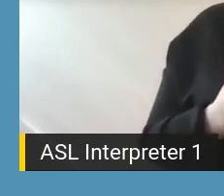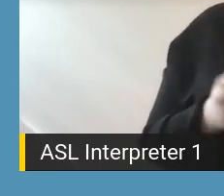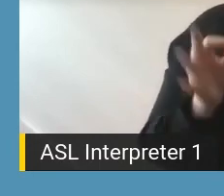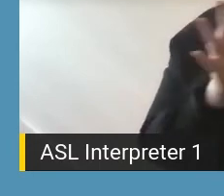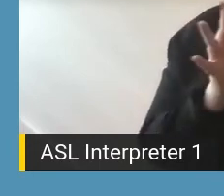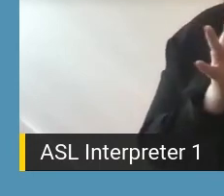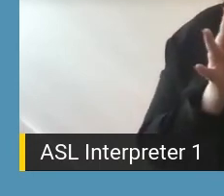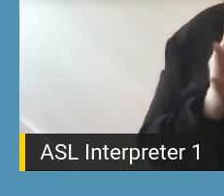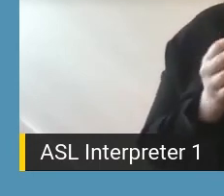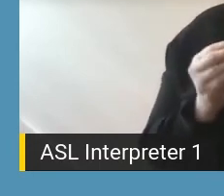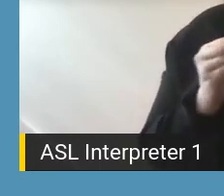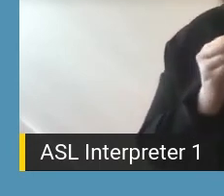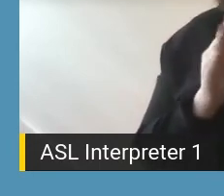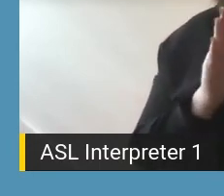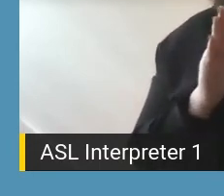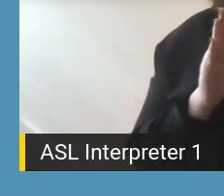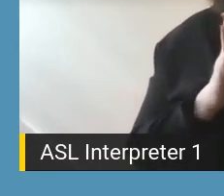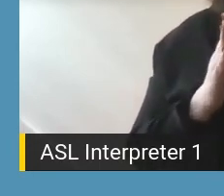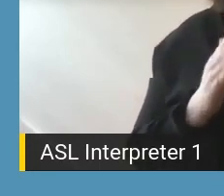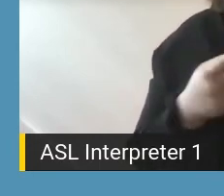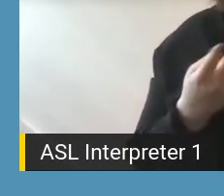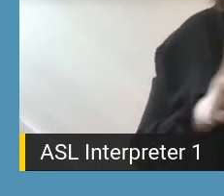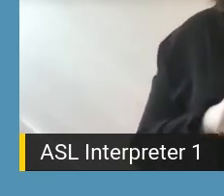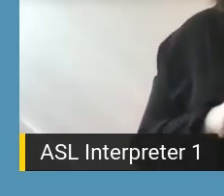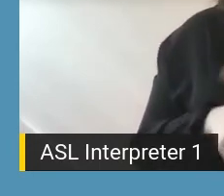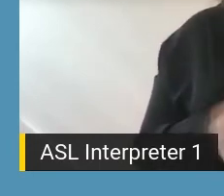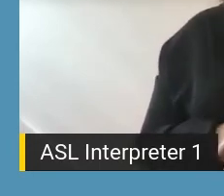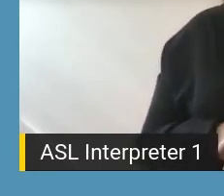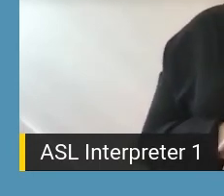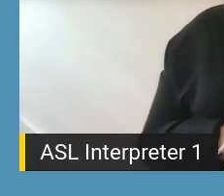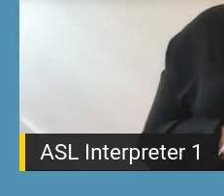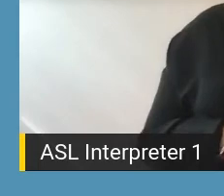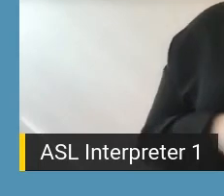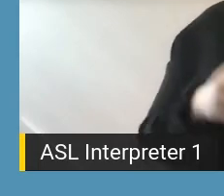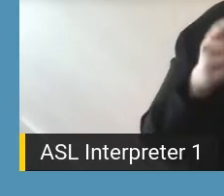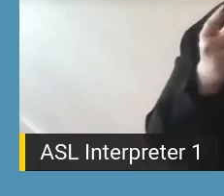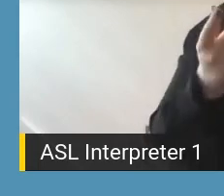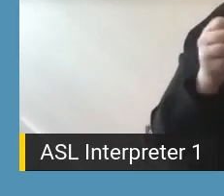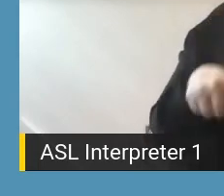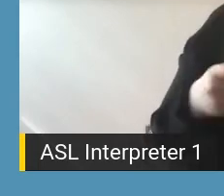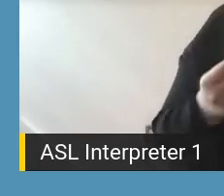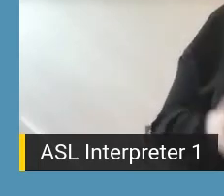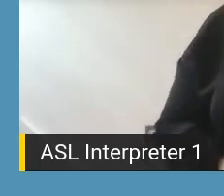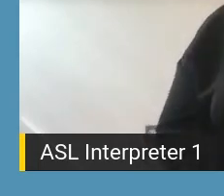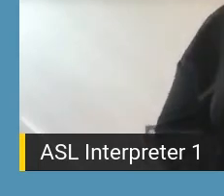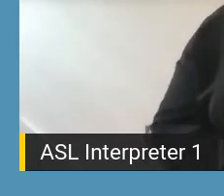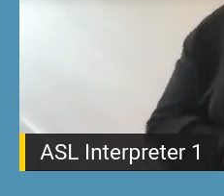and 12-month rental which can start you out if you just want to drop $40 and try it for